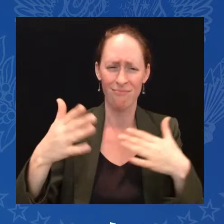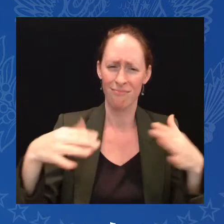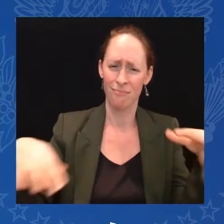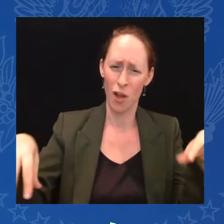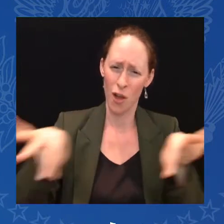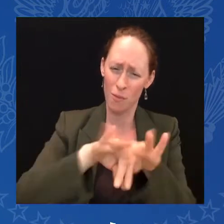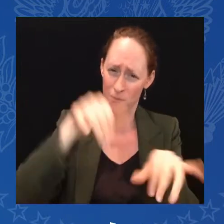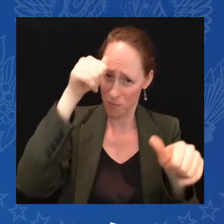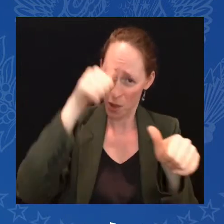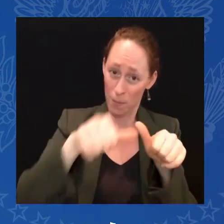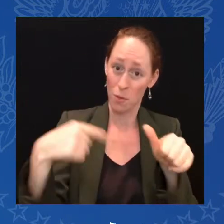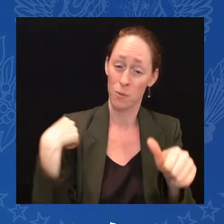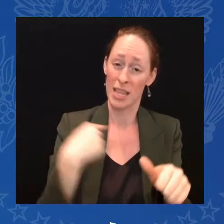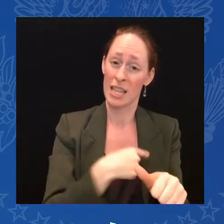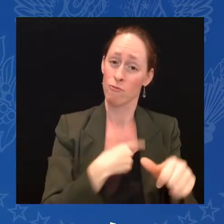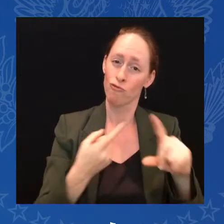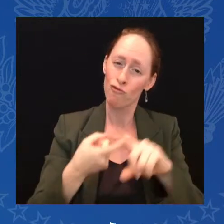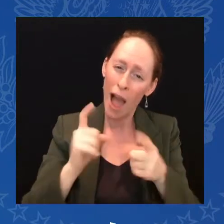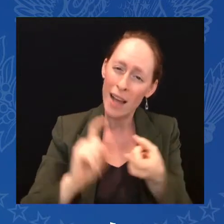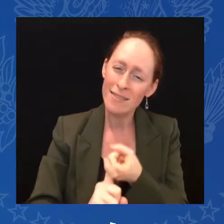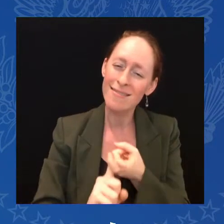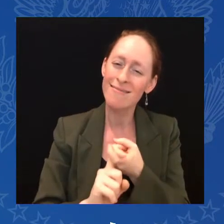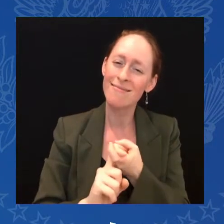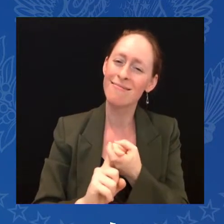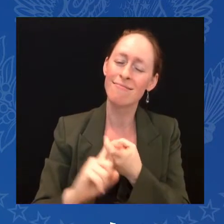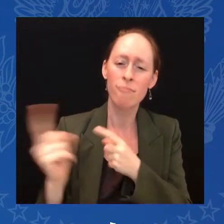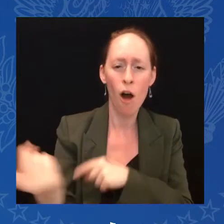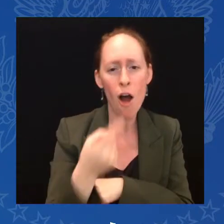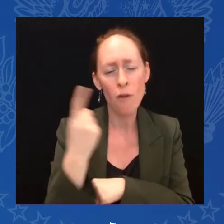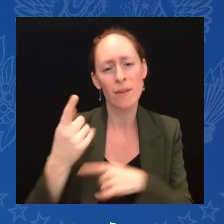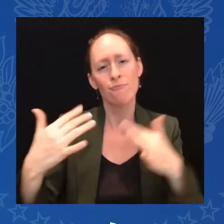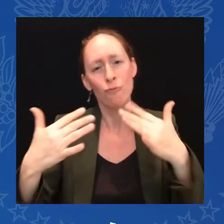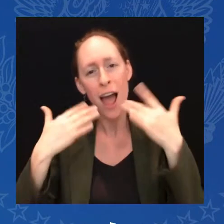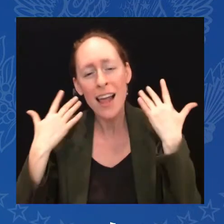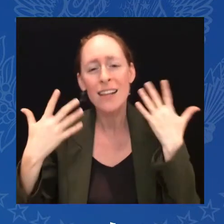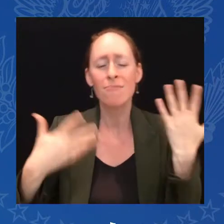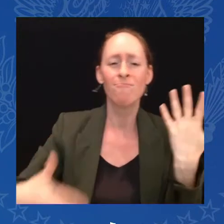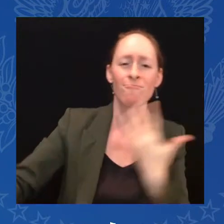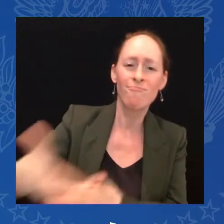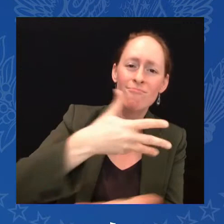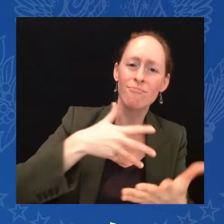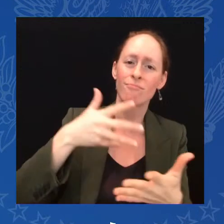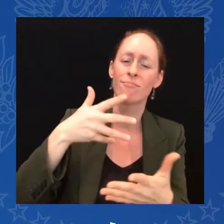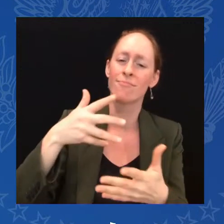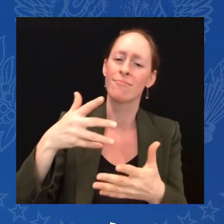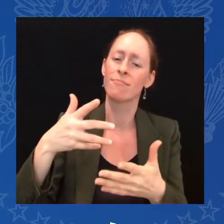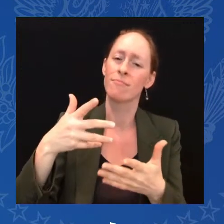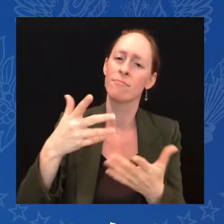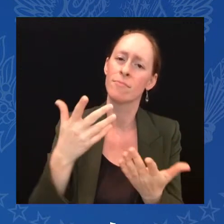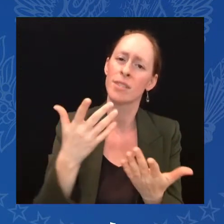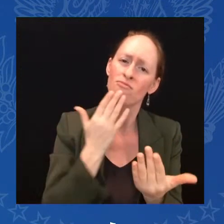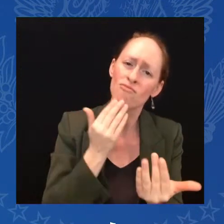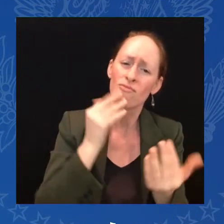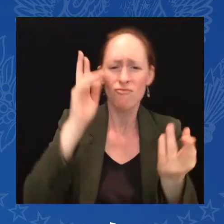We got to be friends, good to each other. And I -- -- no, I -- I mean it. And I think we're getting there.